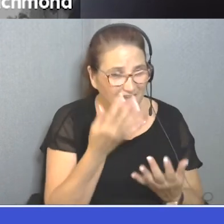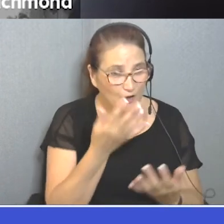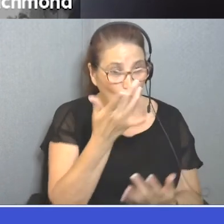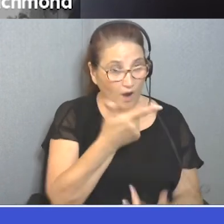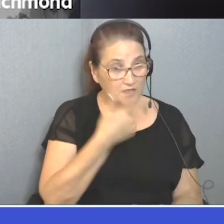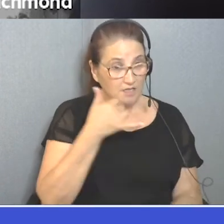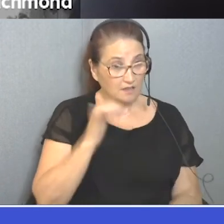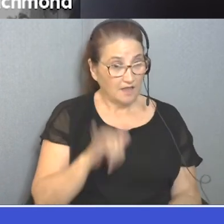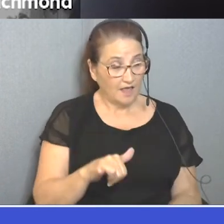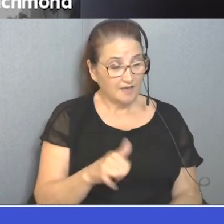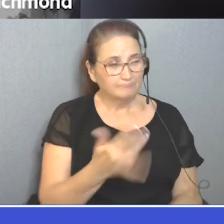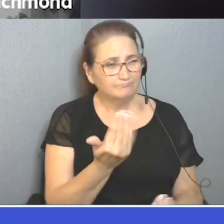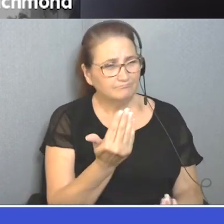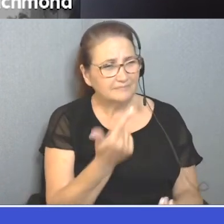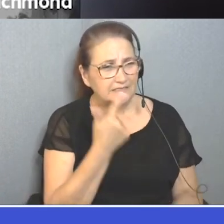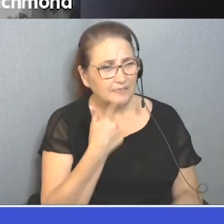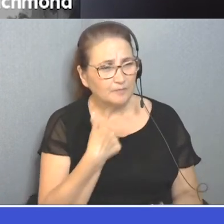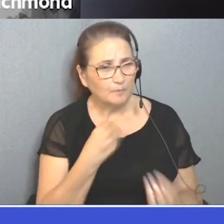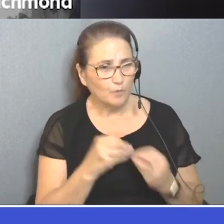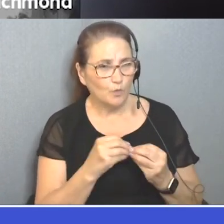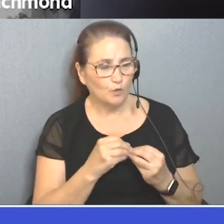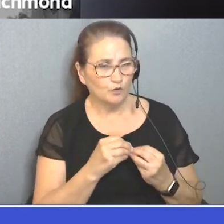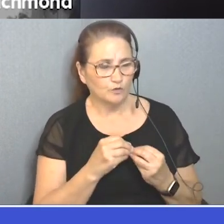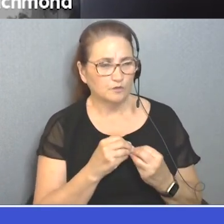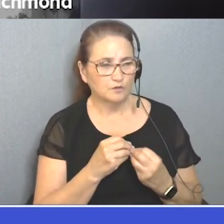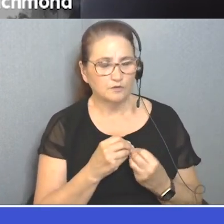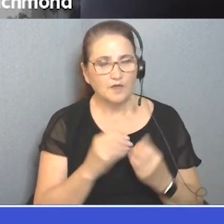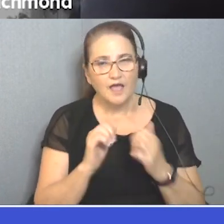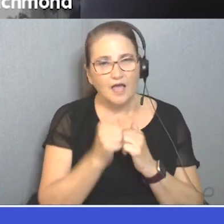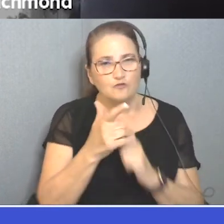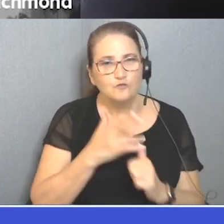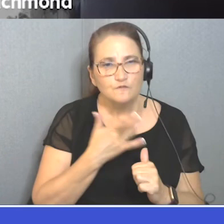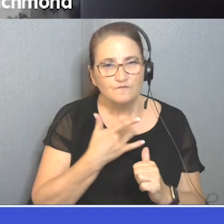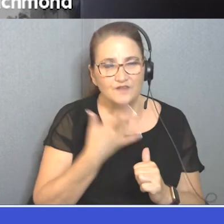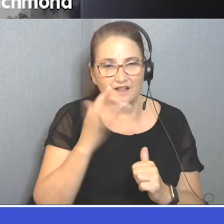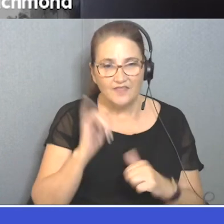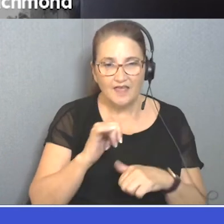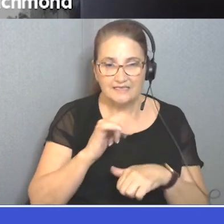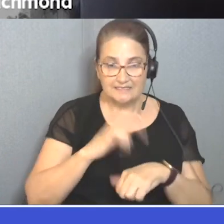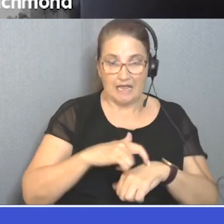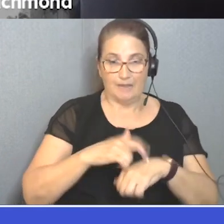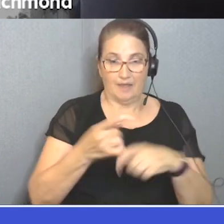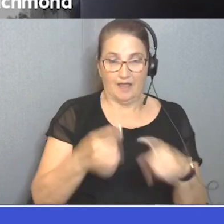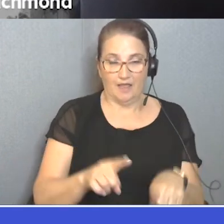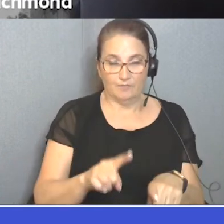Why did you say that? Tell me more.